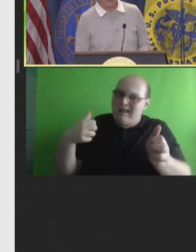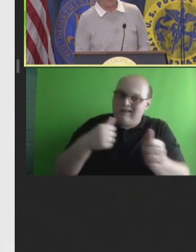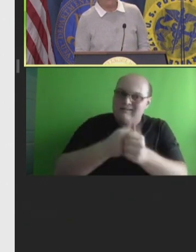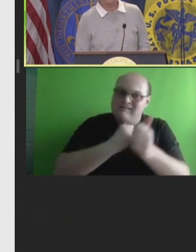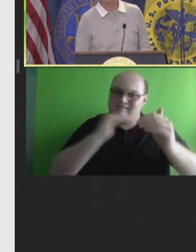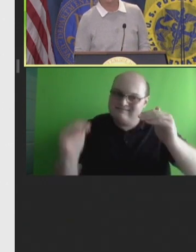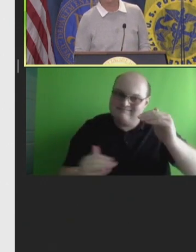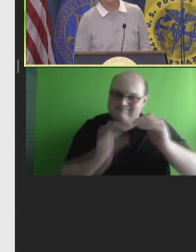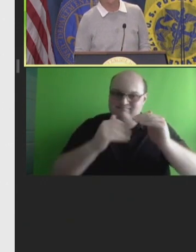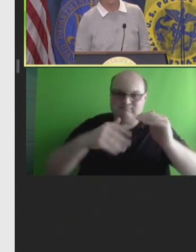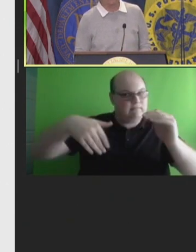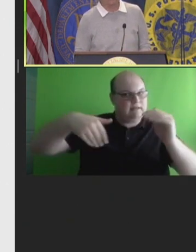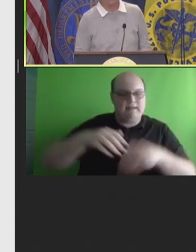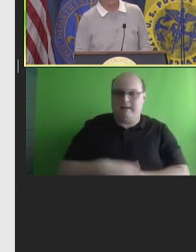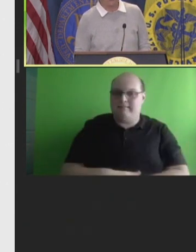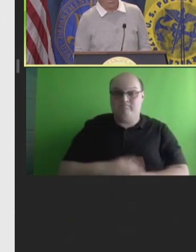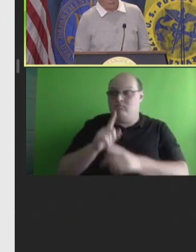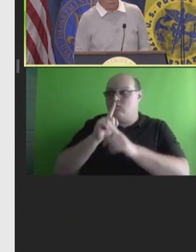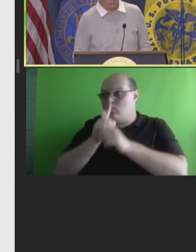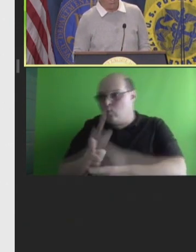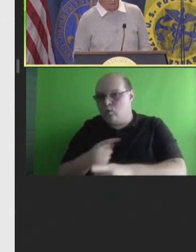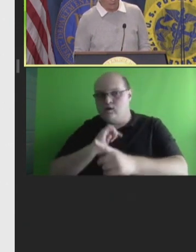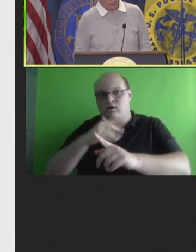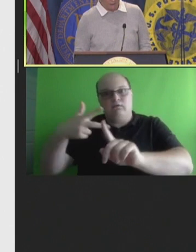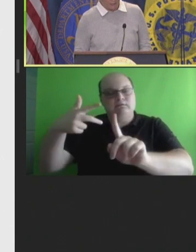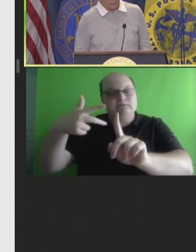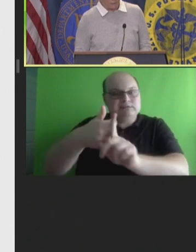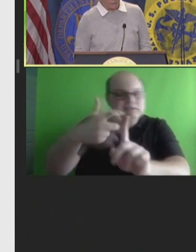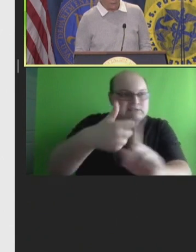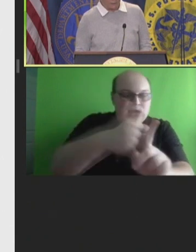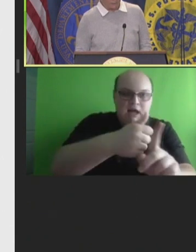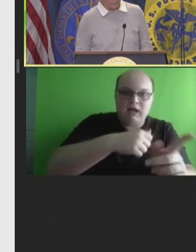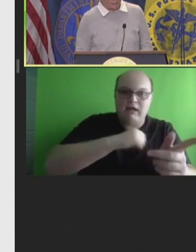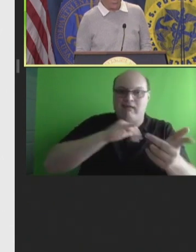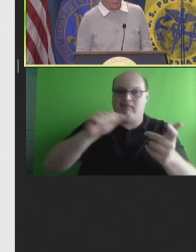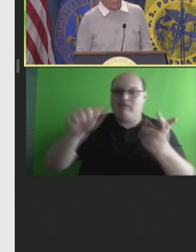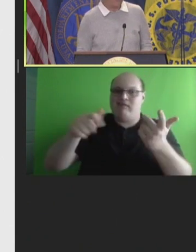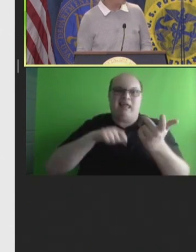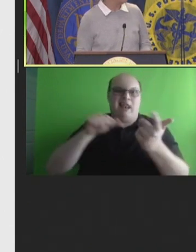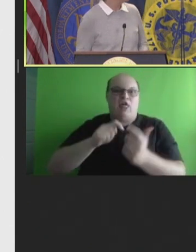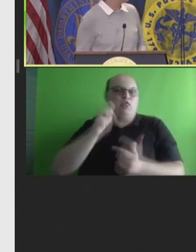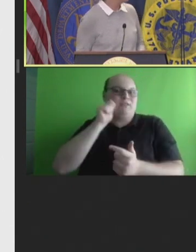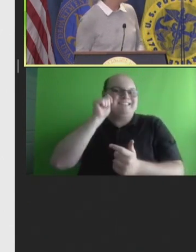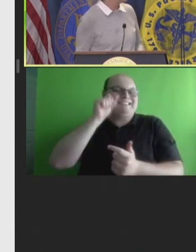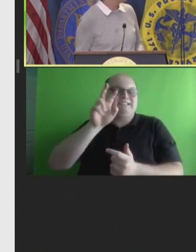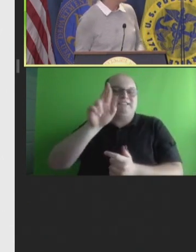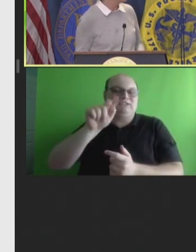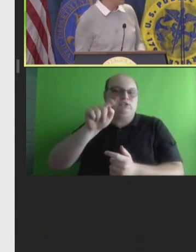orders. We haven't caught up completely with HPV and other adolescent rate. So, we have a ways to go with adolescents.